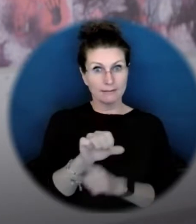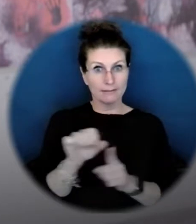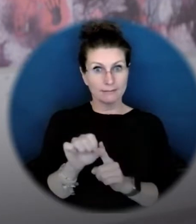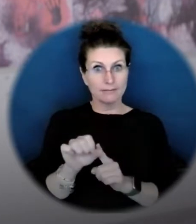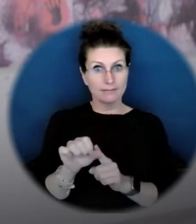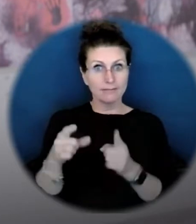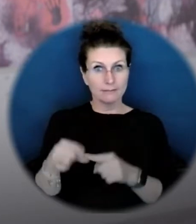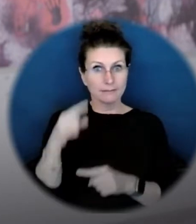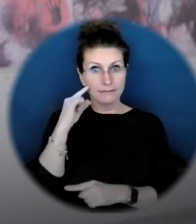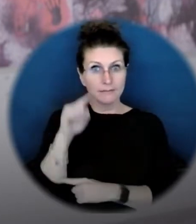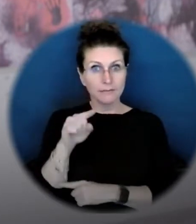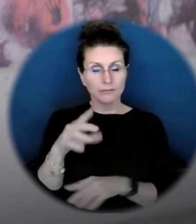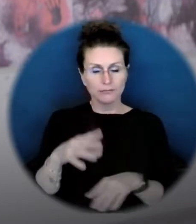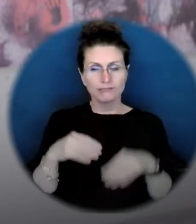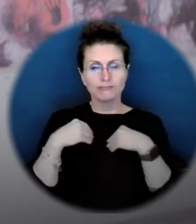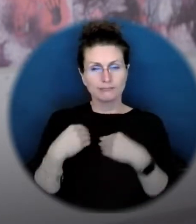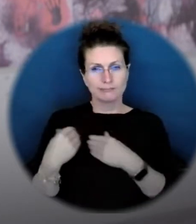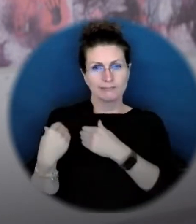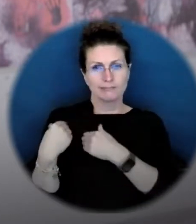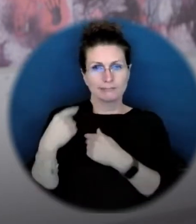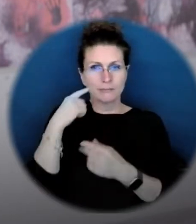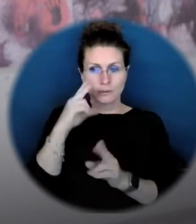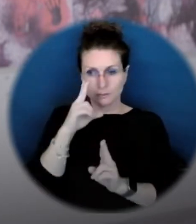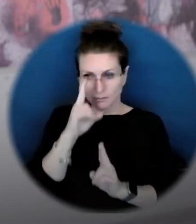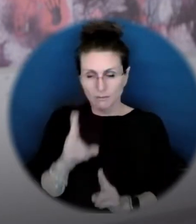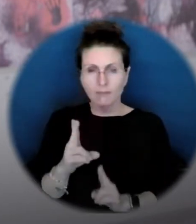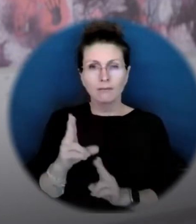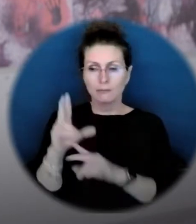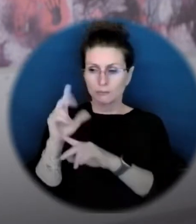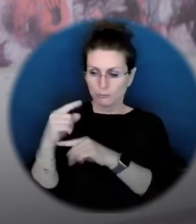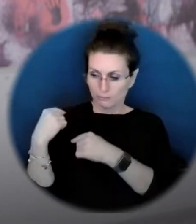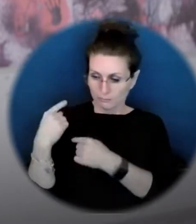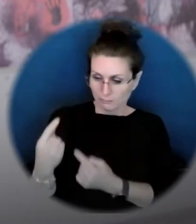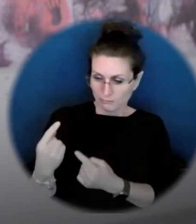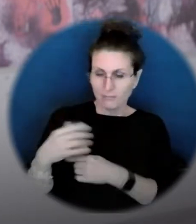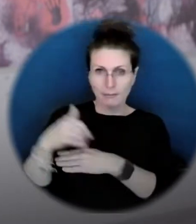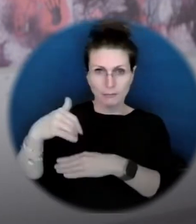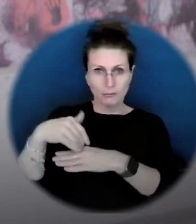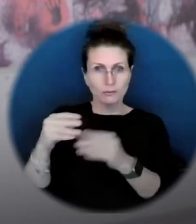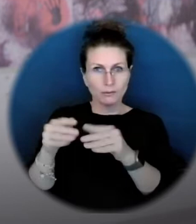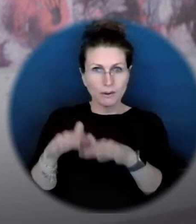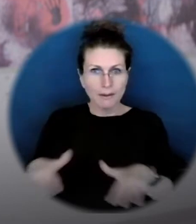you take the responsibility to acknowledge the traditional territory you are on,